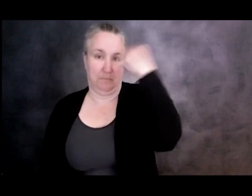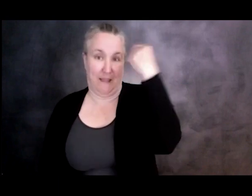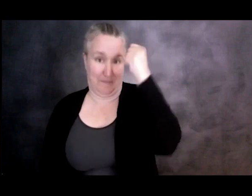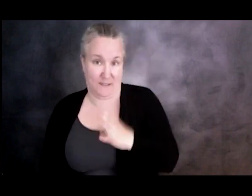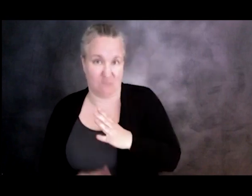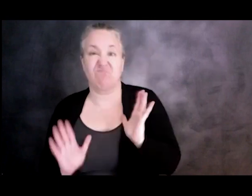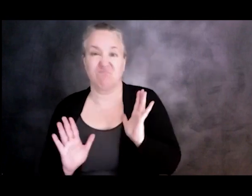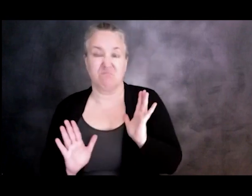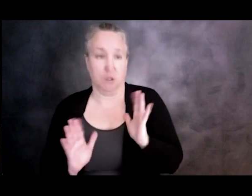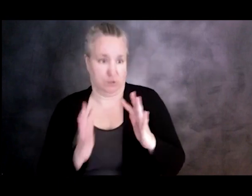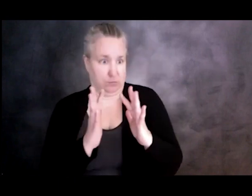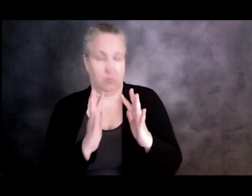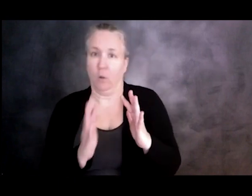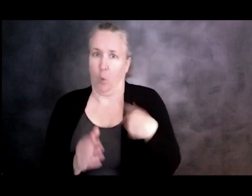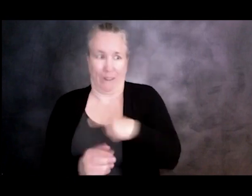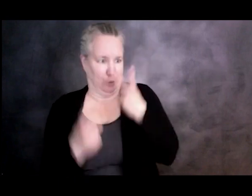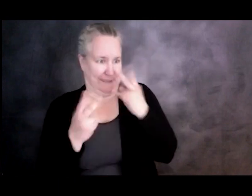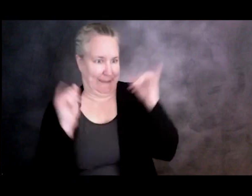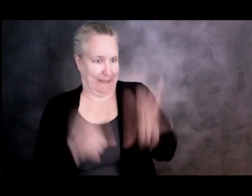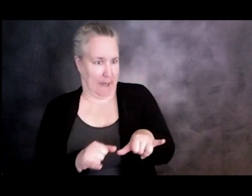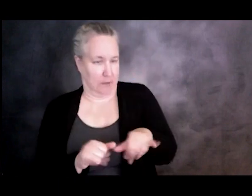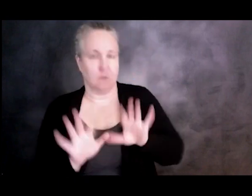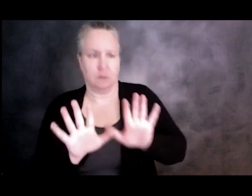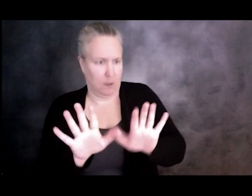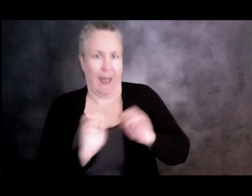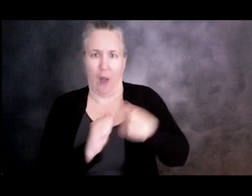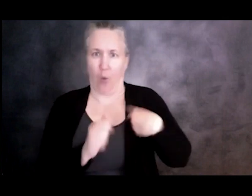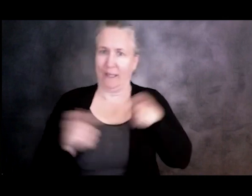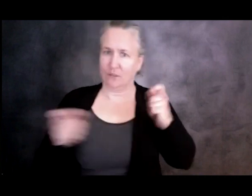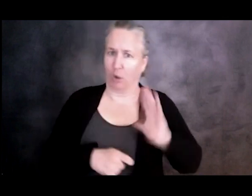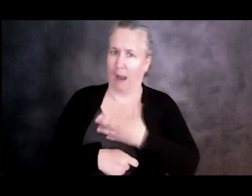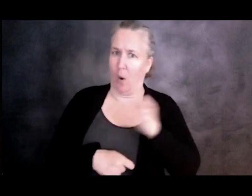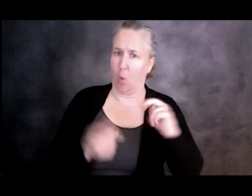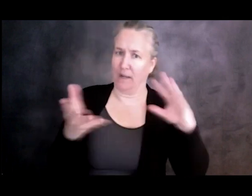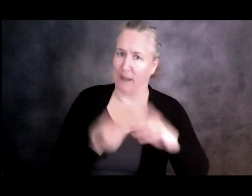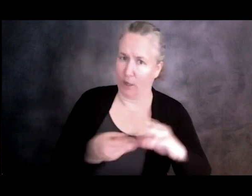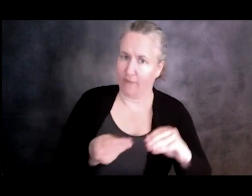that we need to see. That's the kind of metaphor for how we get to control our own narratives and get to control our own stories.